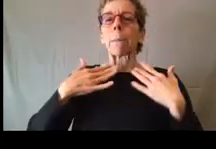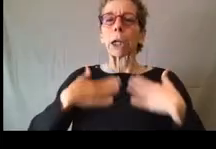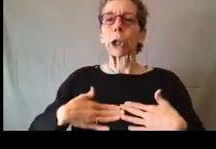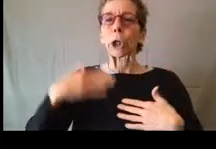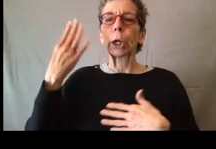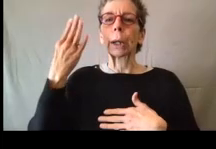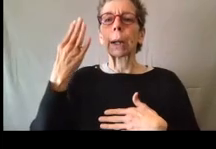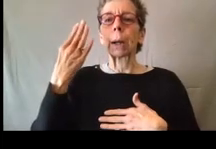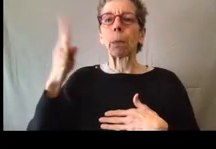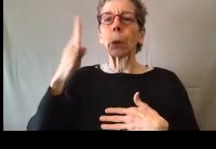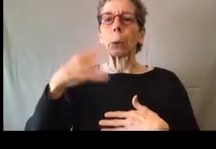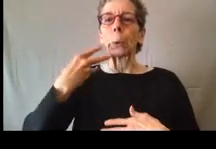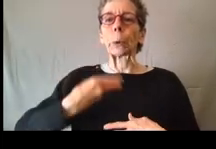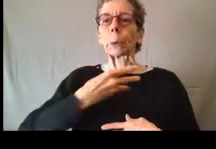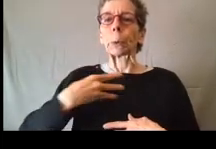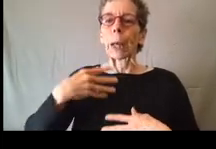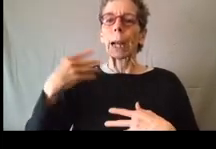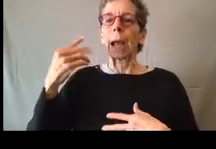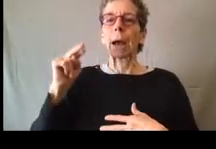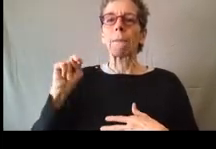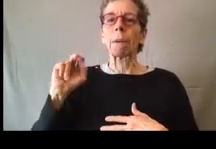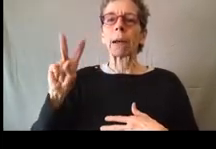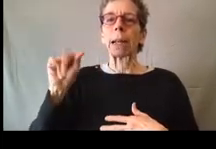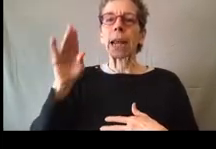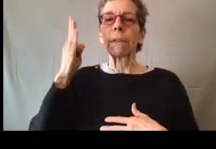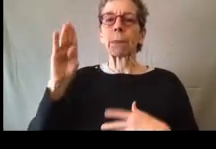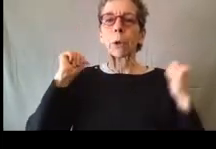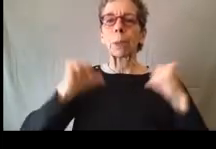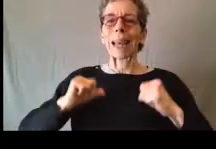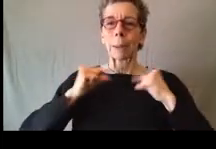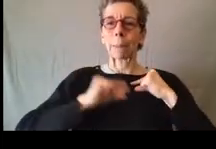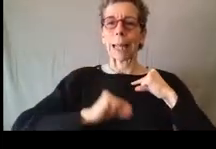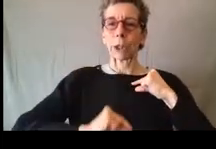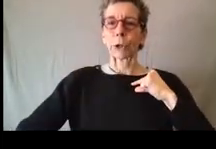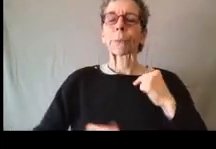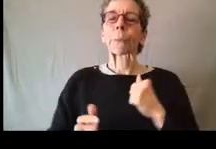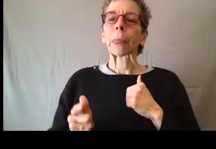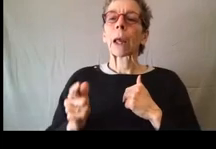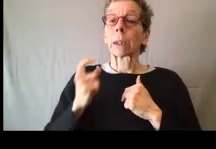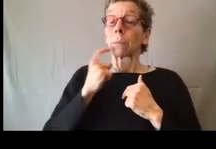with a navy blazer. As Bezyak and Shuman noted in their presentation, the largest impediment